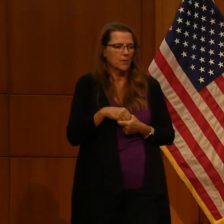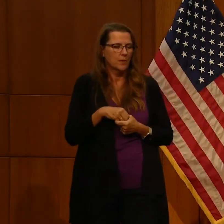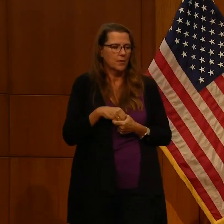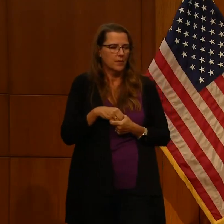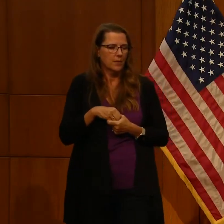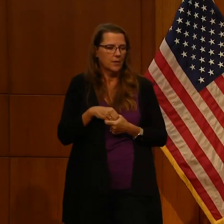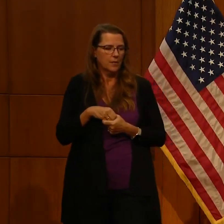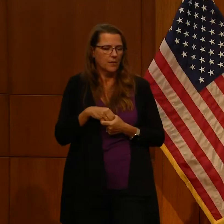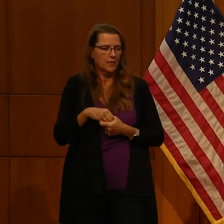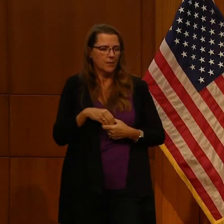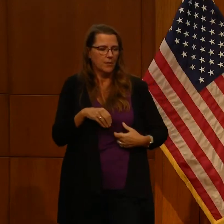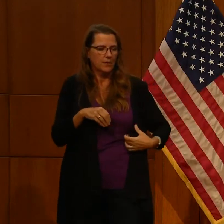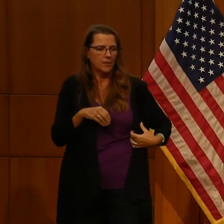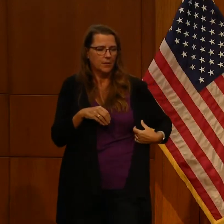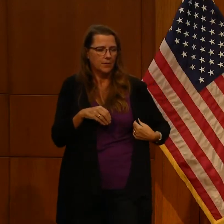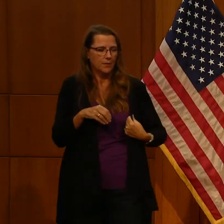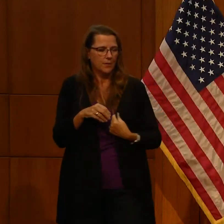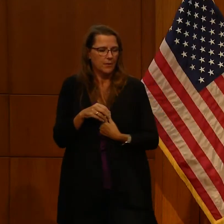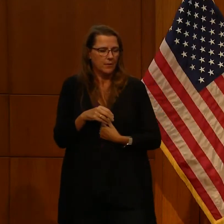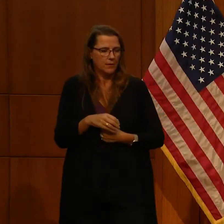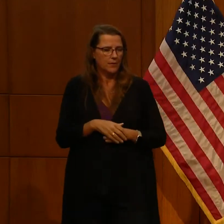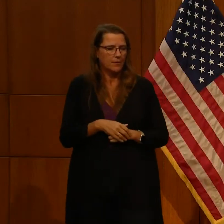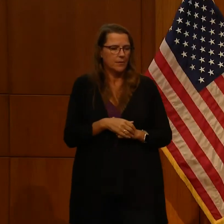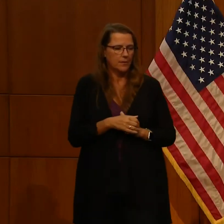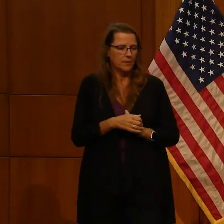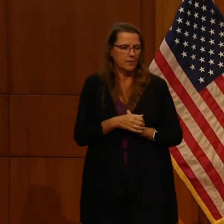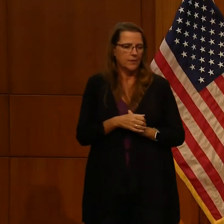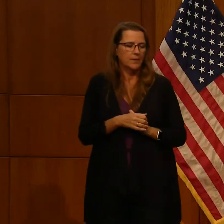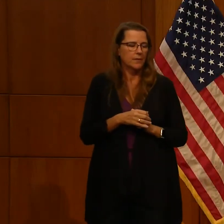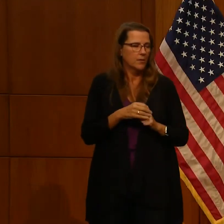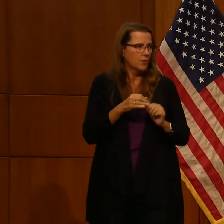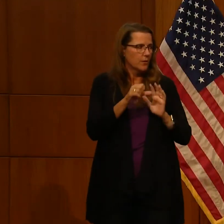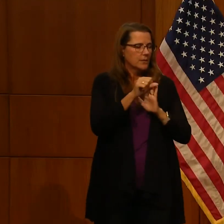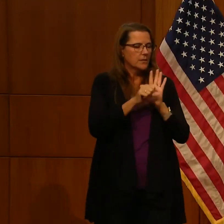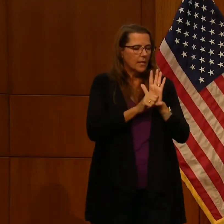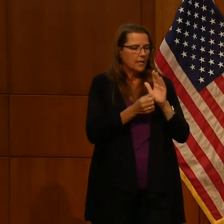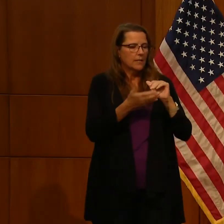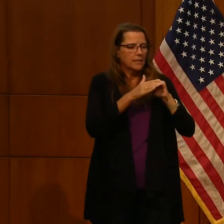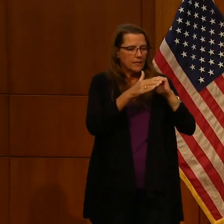CONFERENCE. DESPITE PLEAS FROM THE STATE AND WORK ACROSS